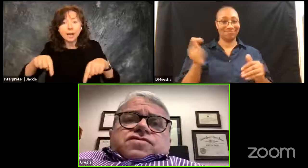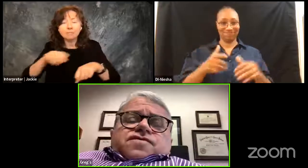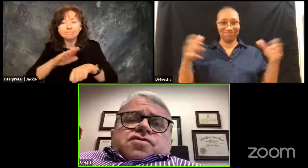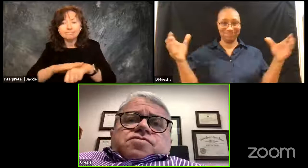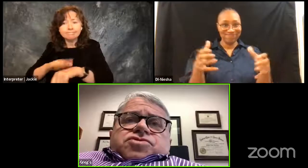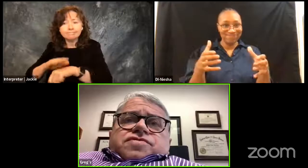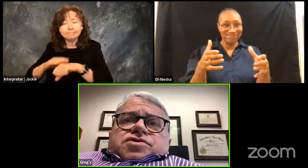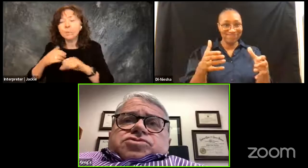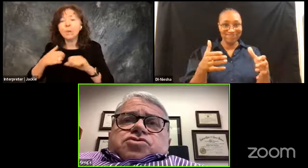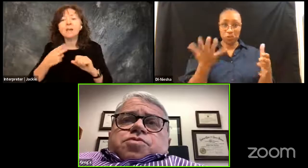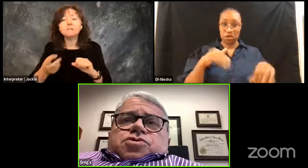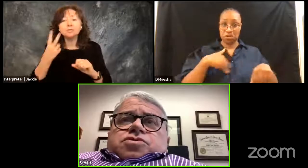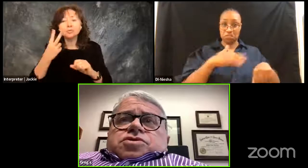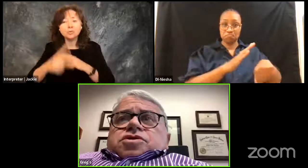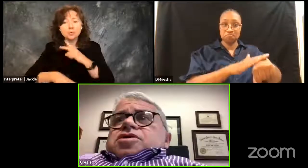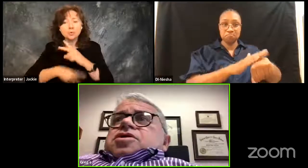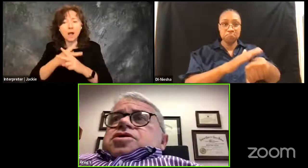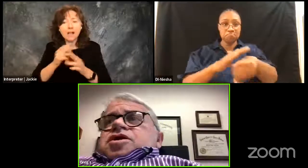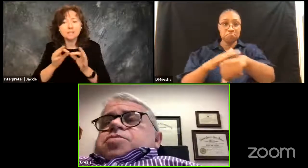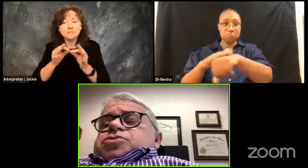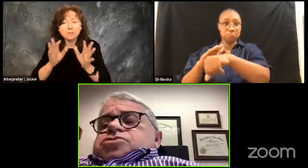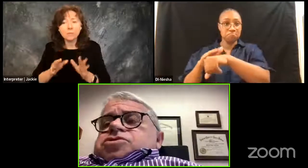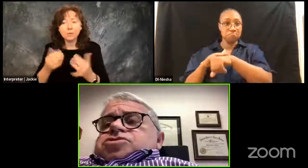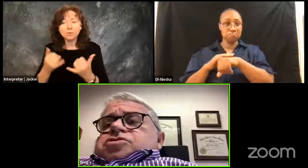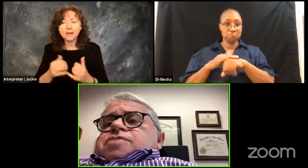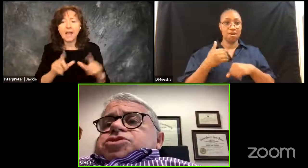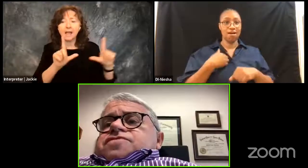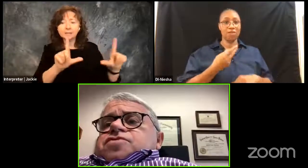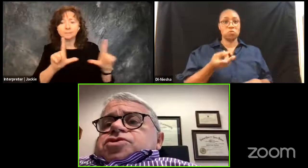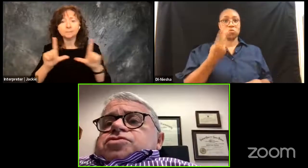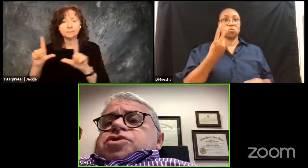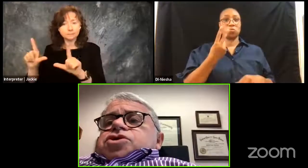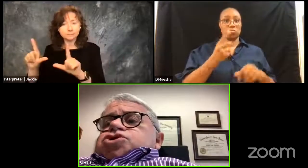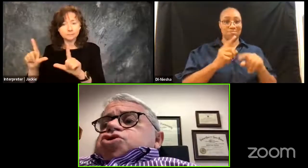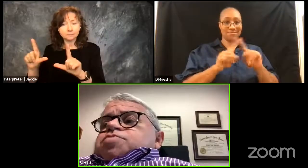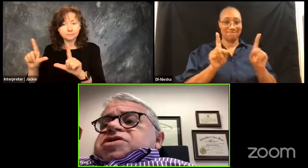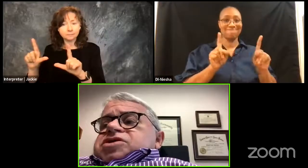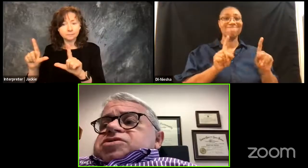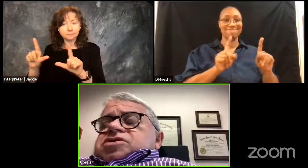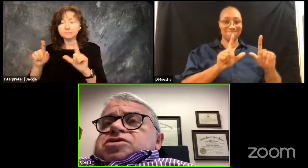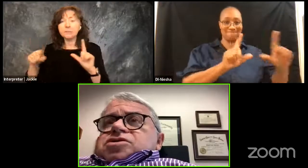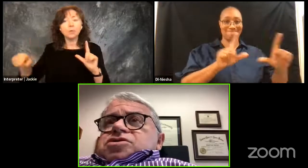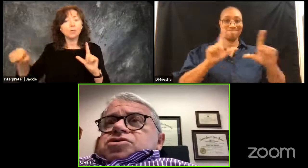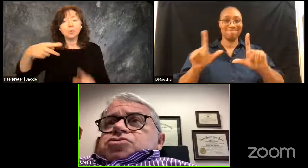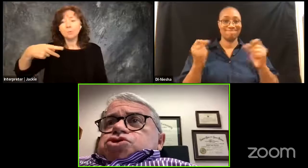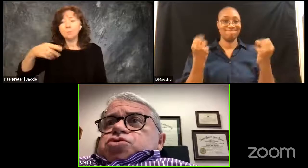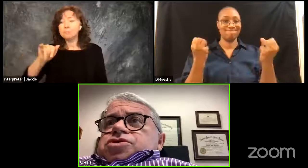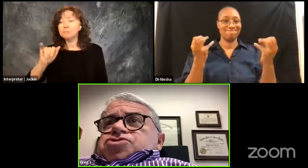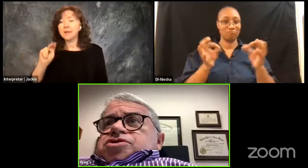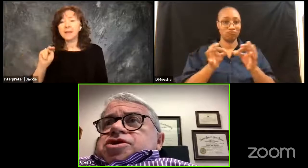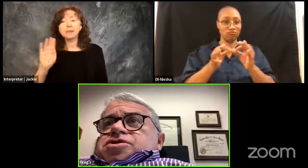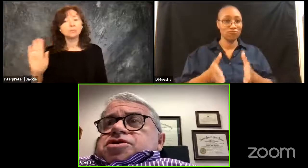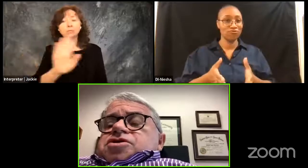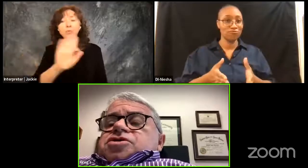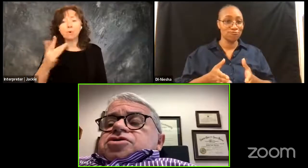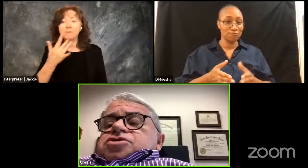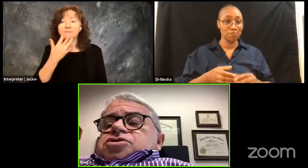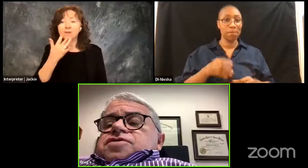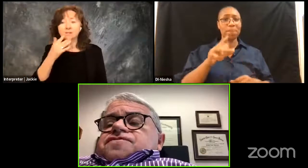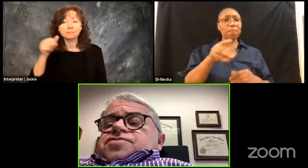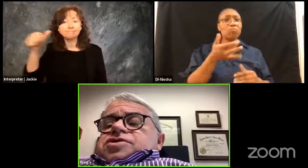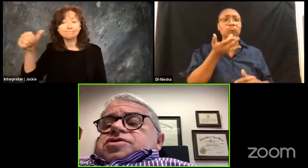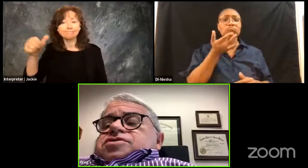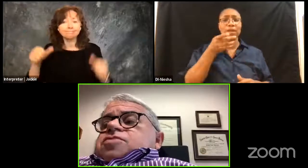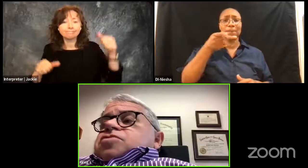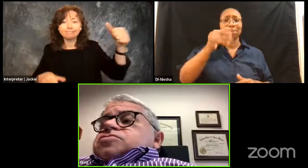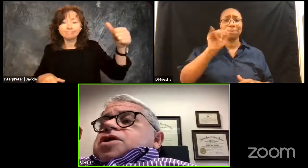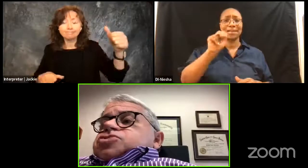forms of interpreting opportunities and options for you, just pin your choice and if we -- that